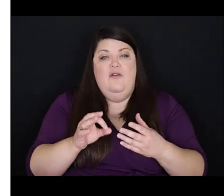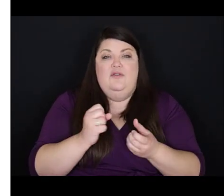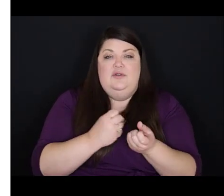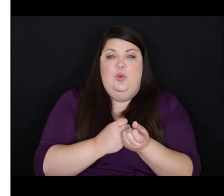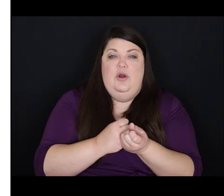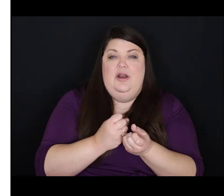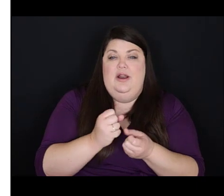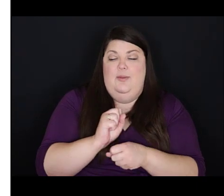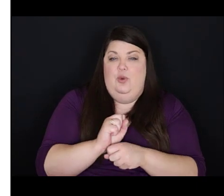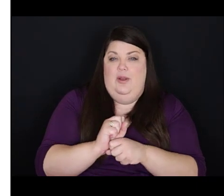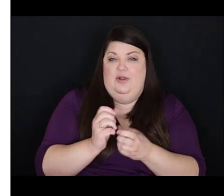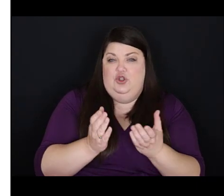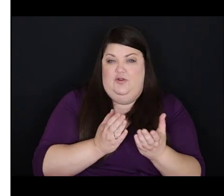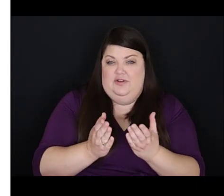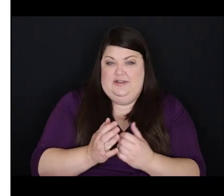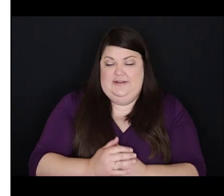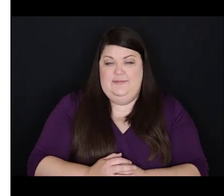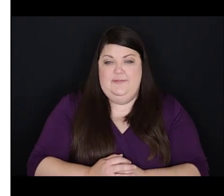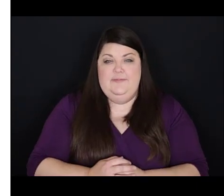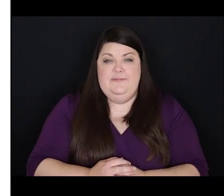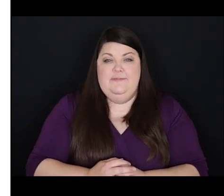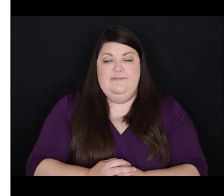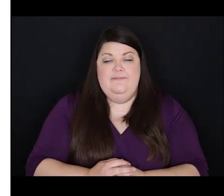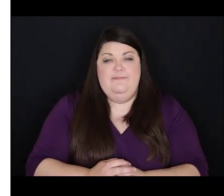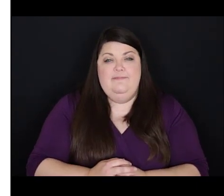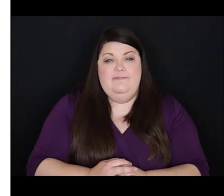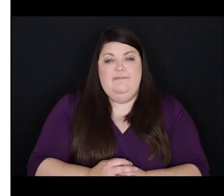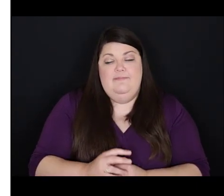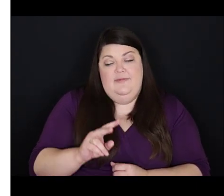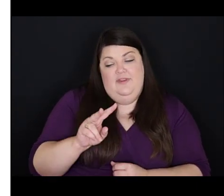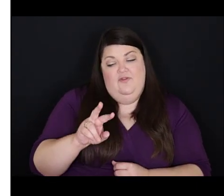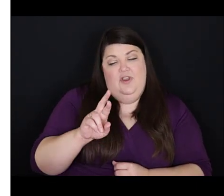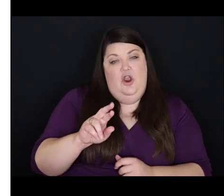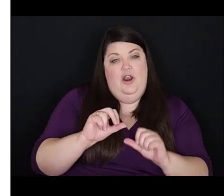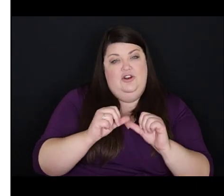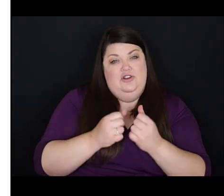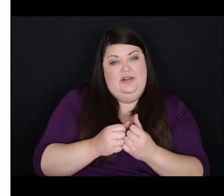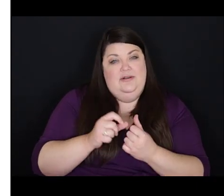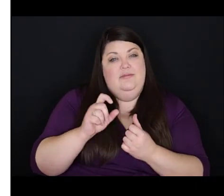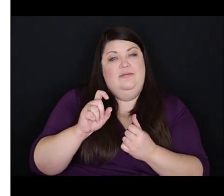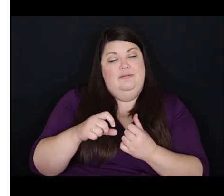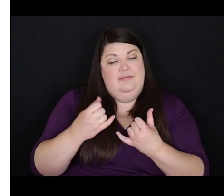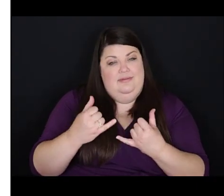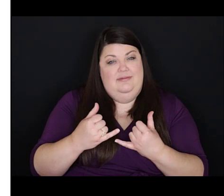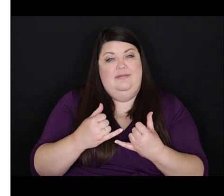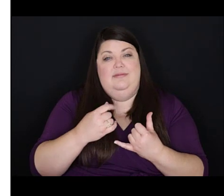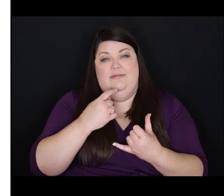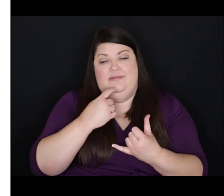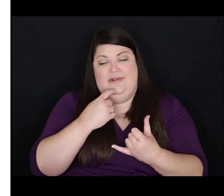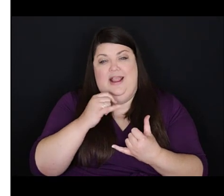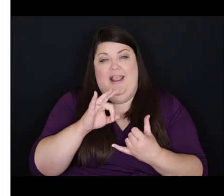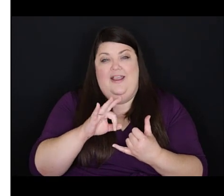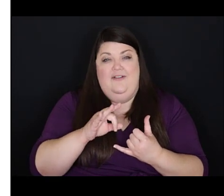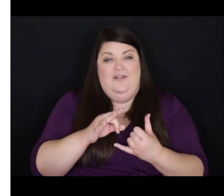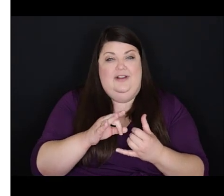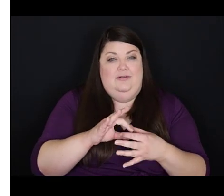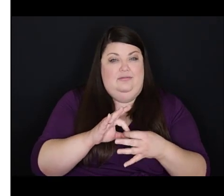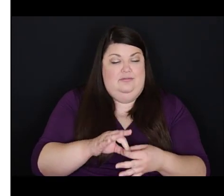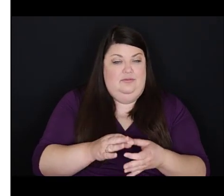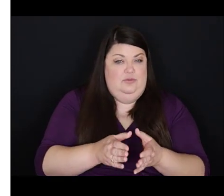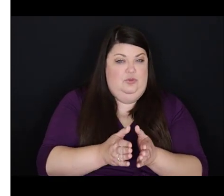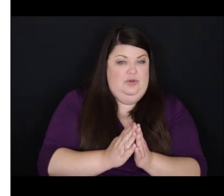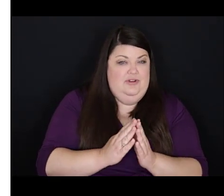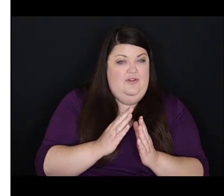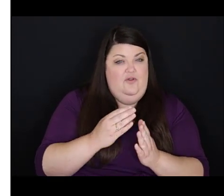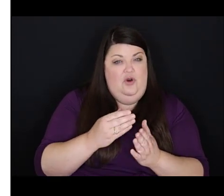VR agencies must now indicate if it requests to receive Title VI funds or if it does NOT elect